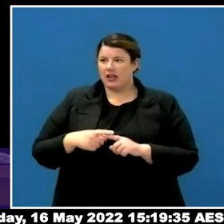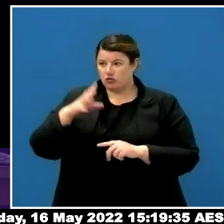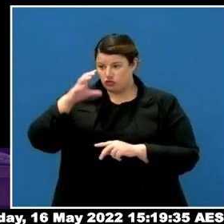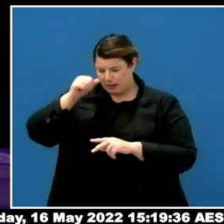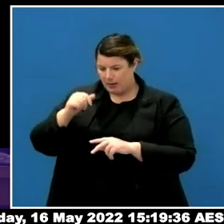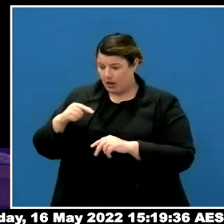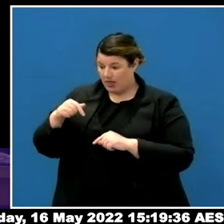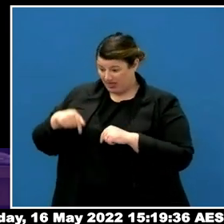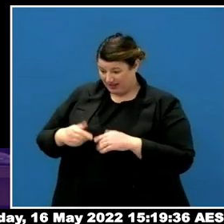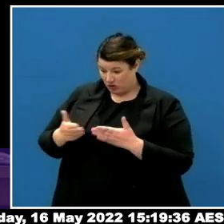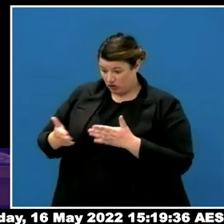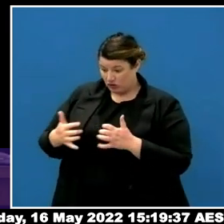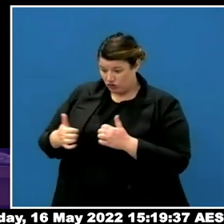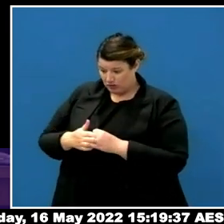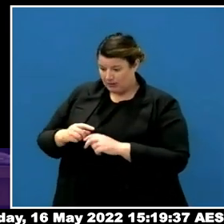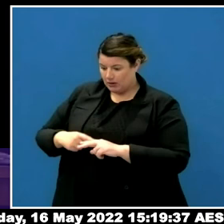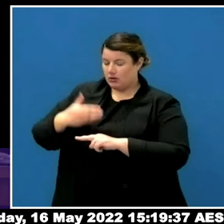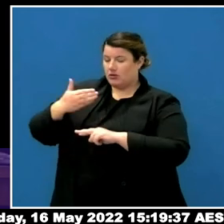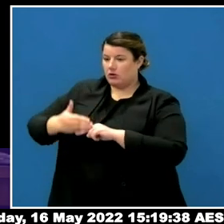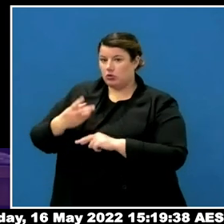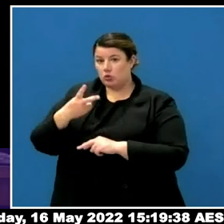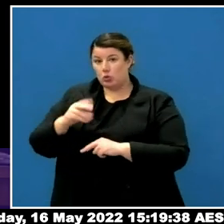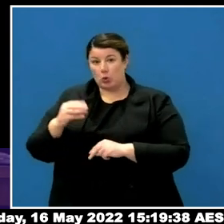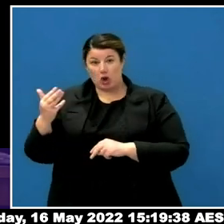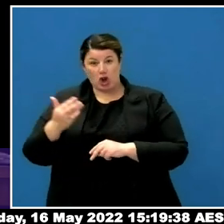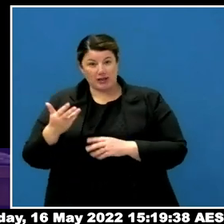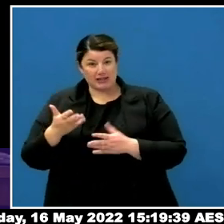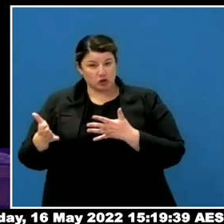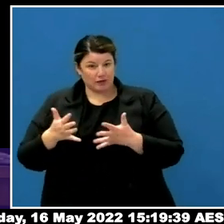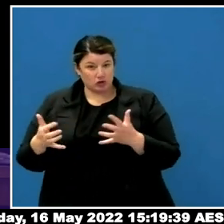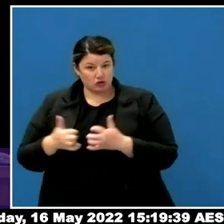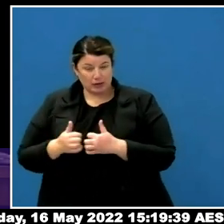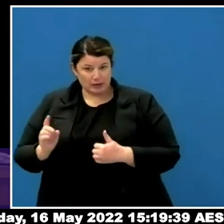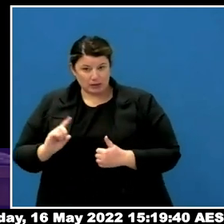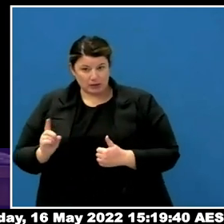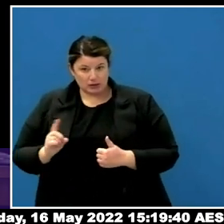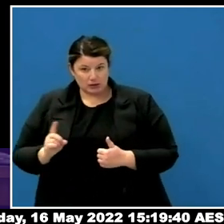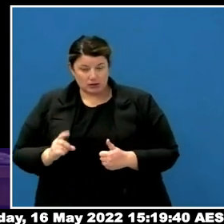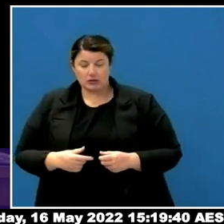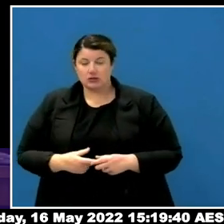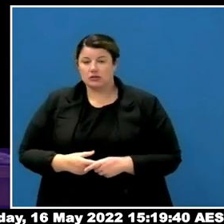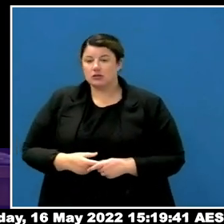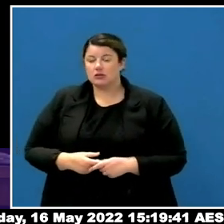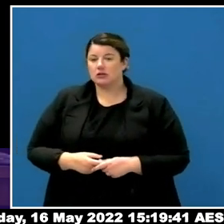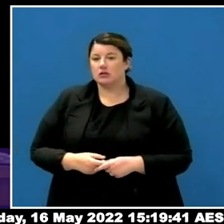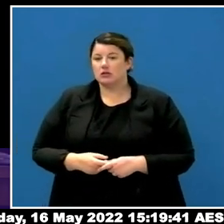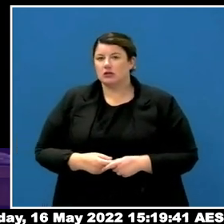The next service agreement would have been just before he started or at the time he